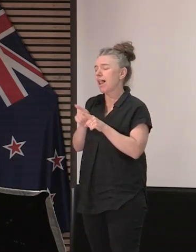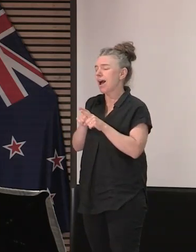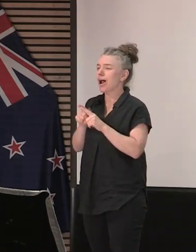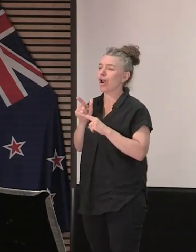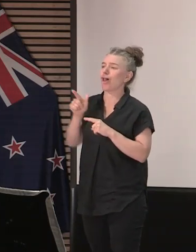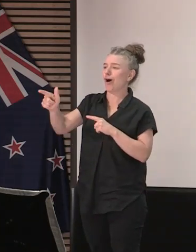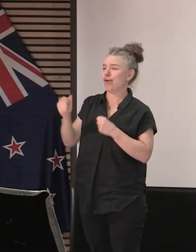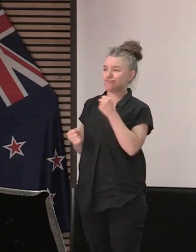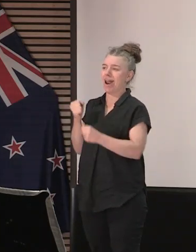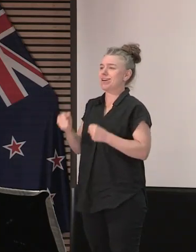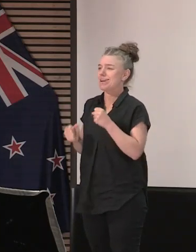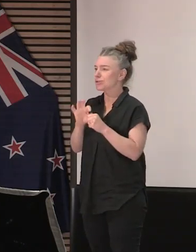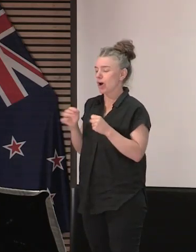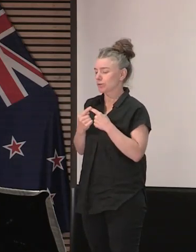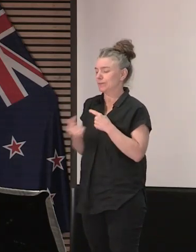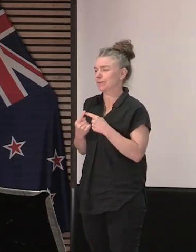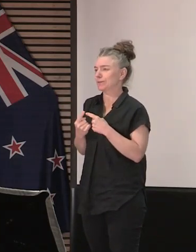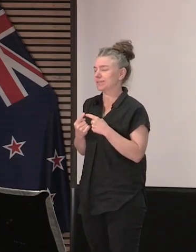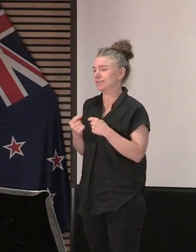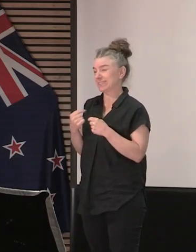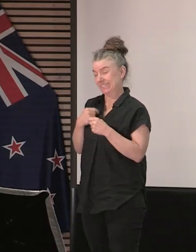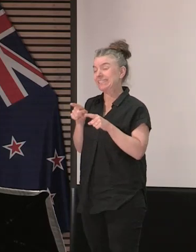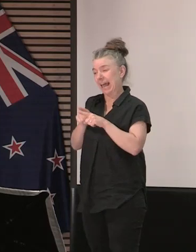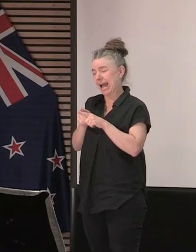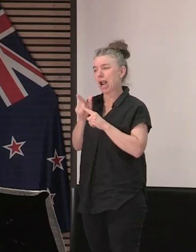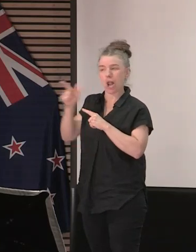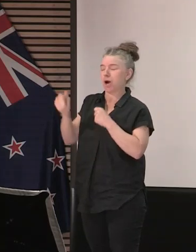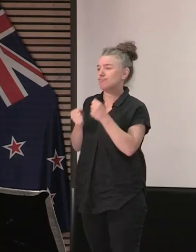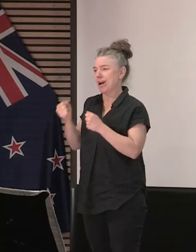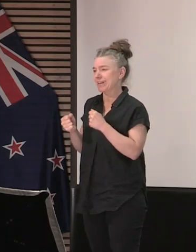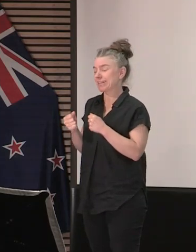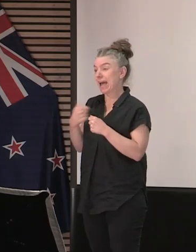Our plan for thatmarathon is to keepeliminating the virus from NewZealand.